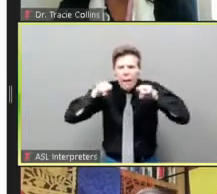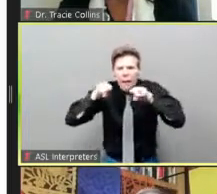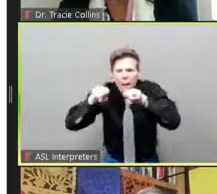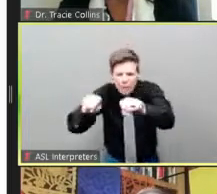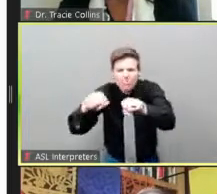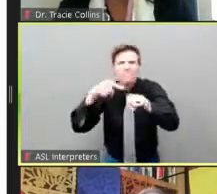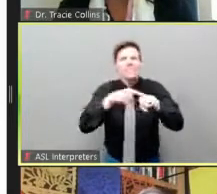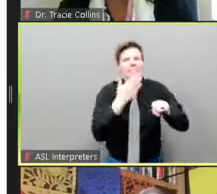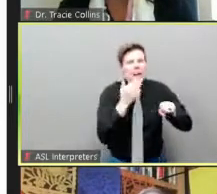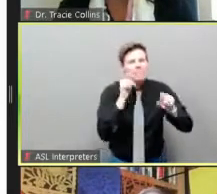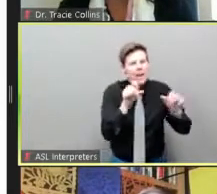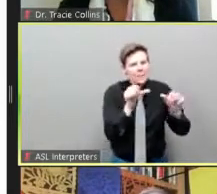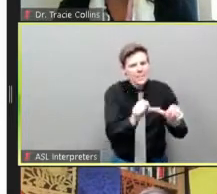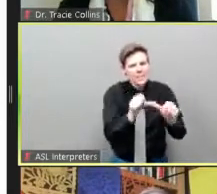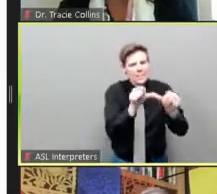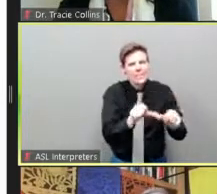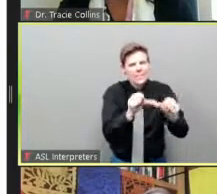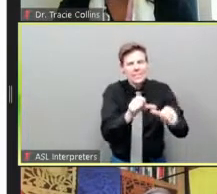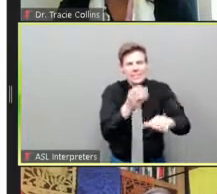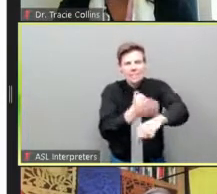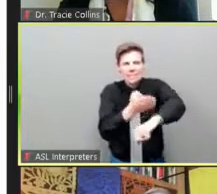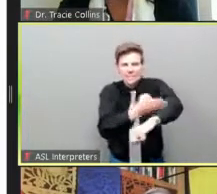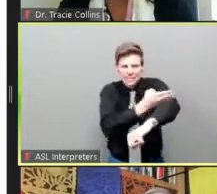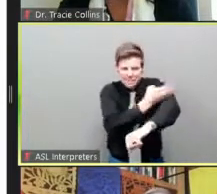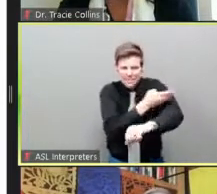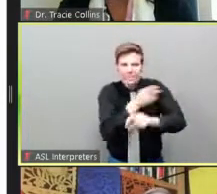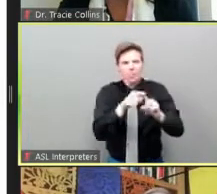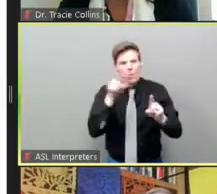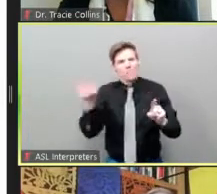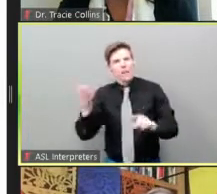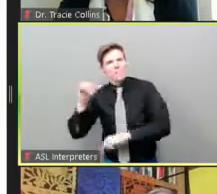point. When we talk about vaccination, we talk about the complete series and